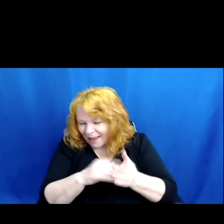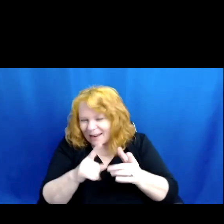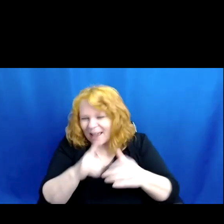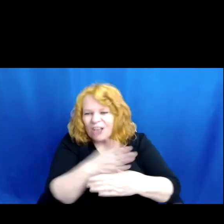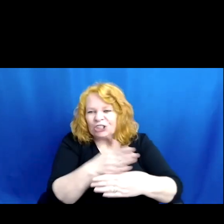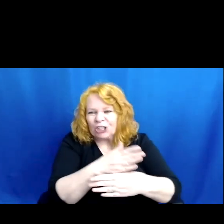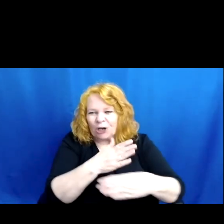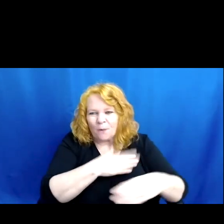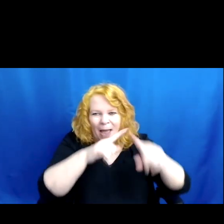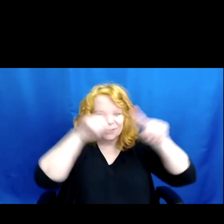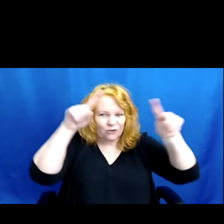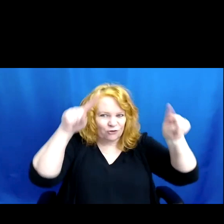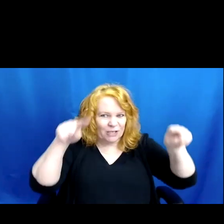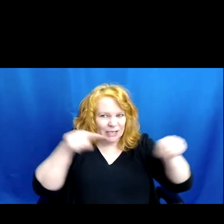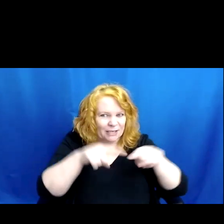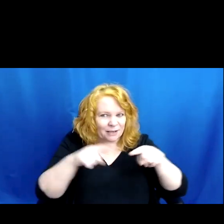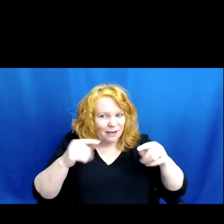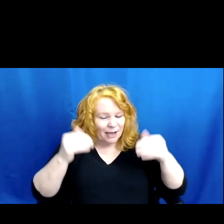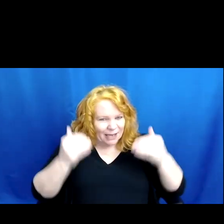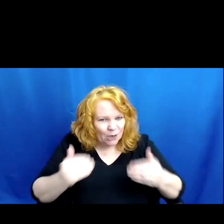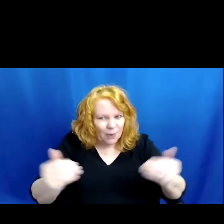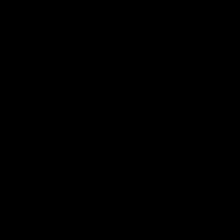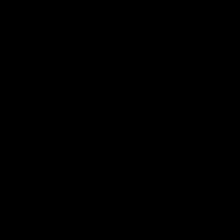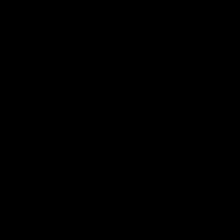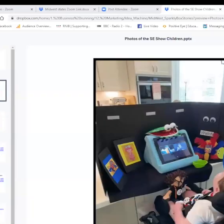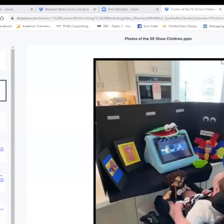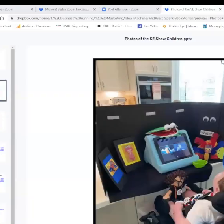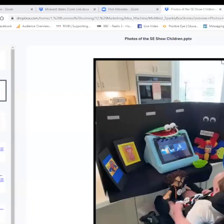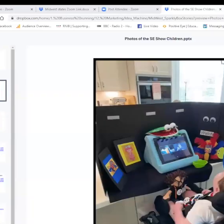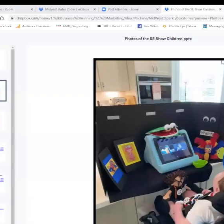Here we go. This is a picture of James.